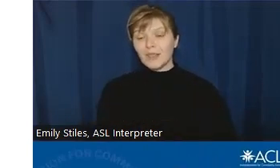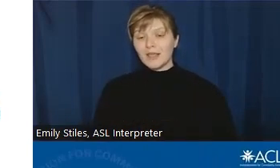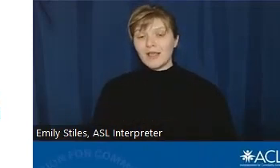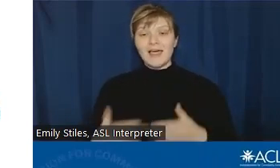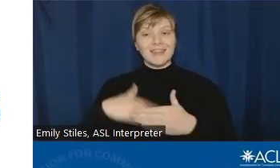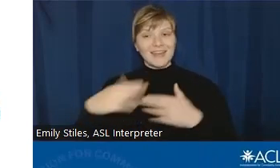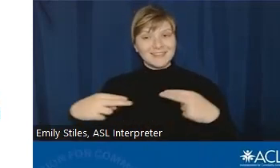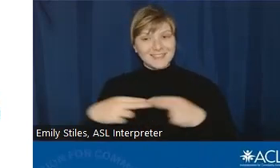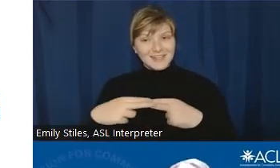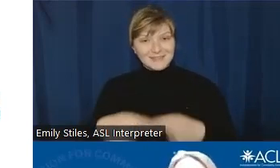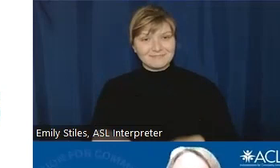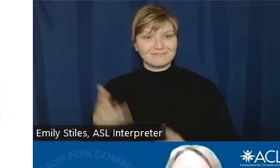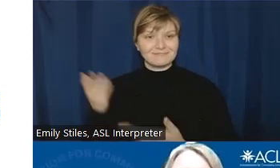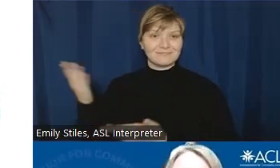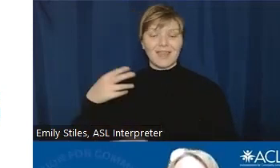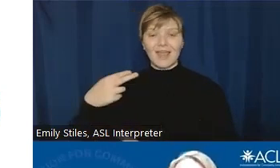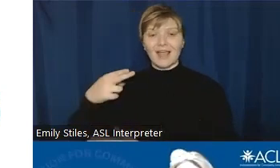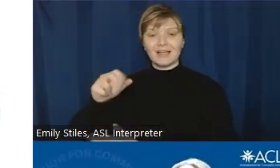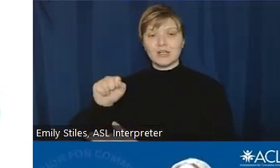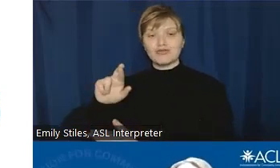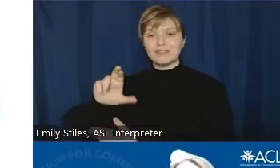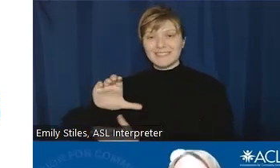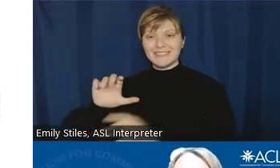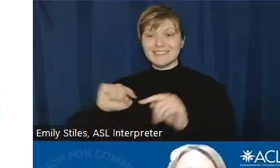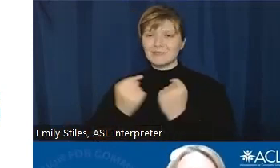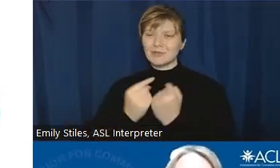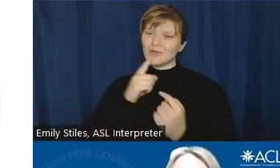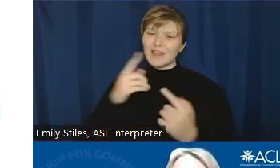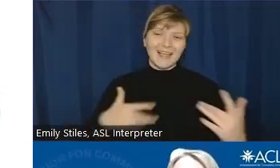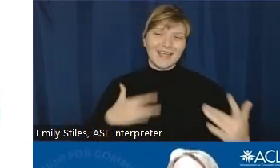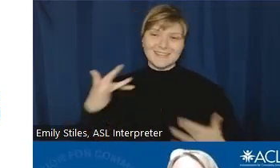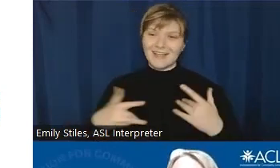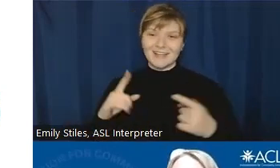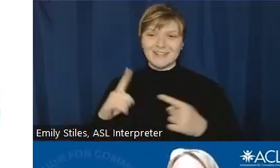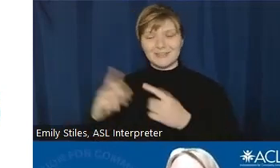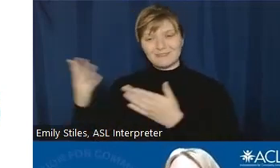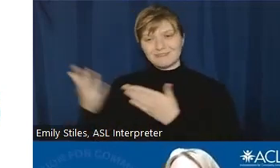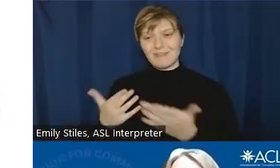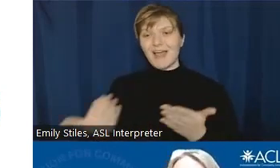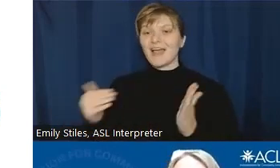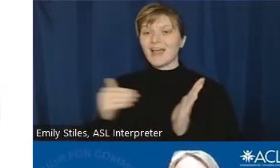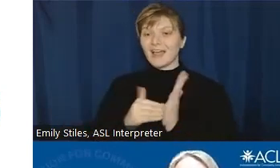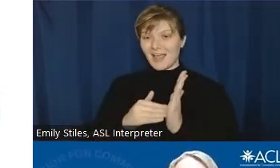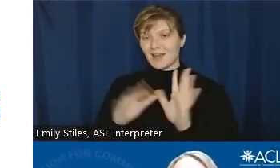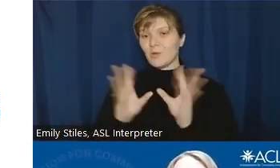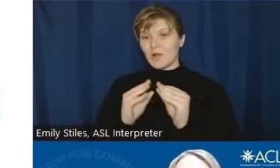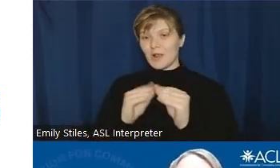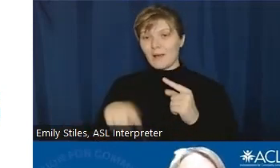The HSRC team is very excited to feature another webinar on cross-sector partnerships on April